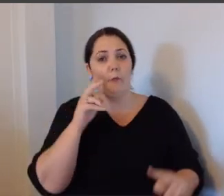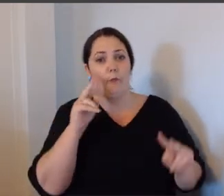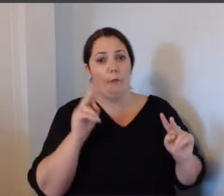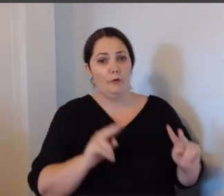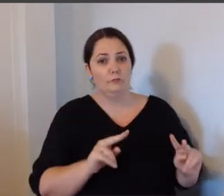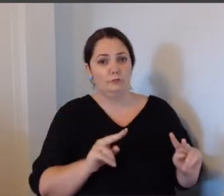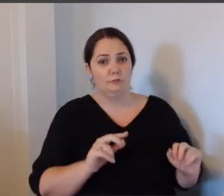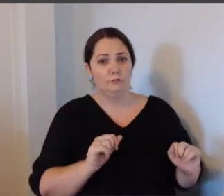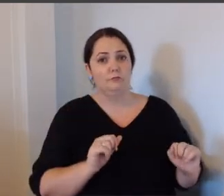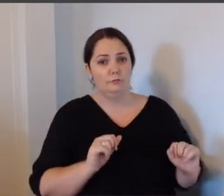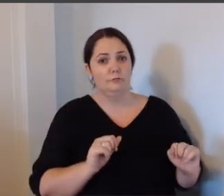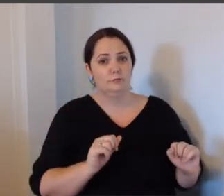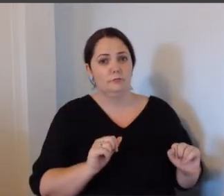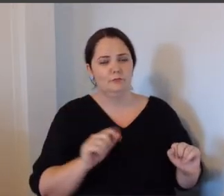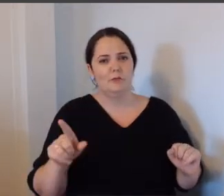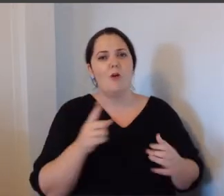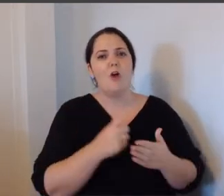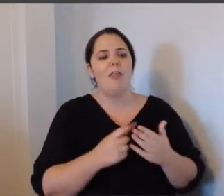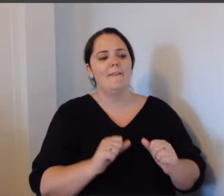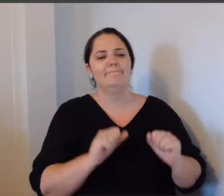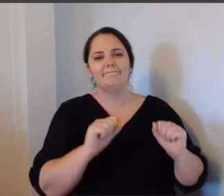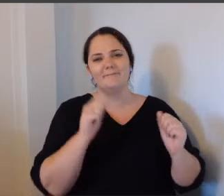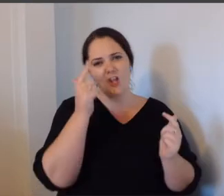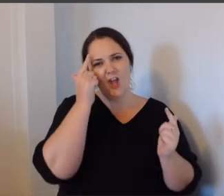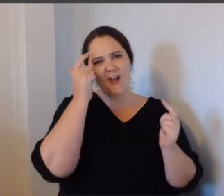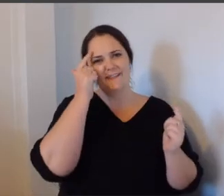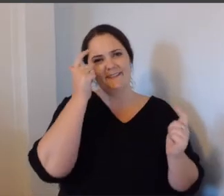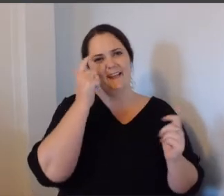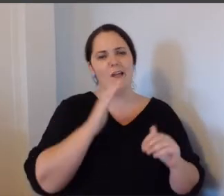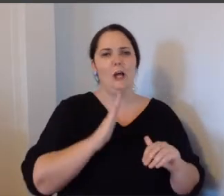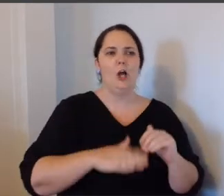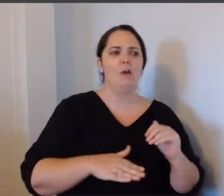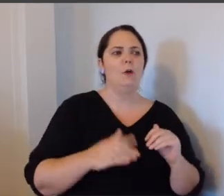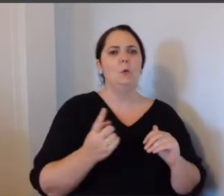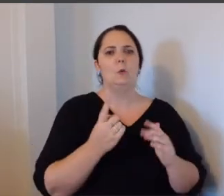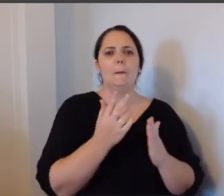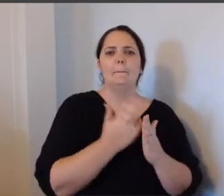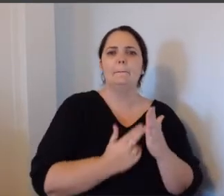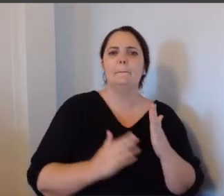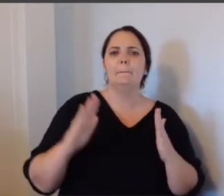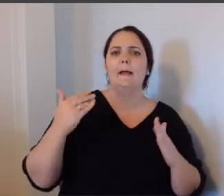consuming and participating in an idea about the tortured artist that has a long and rich history